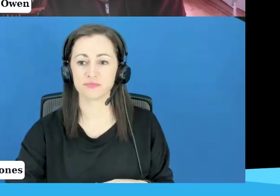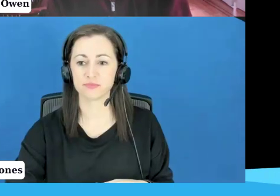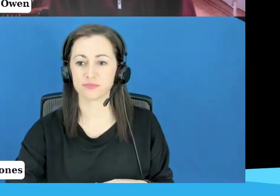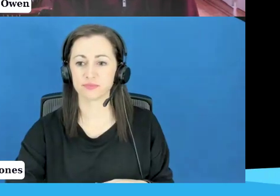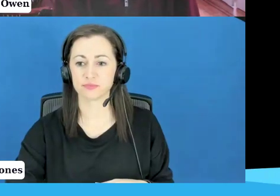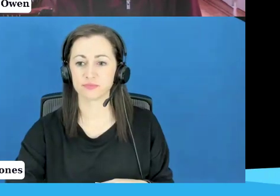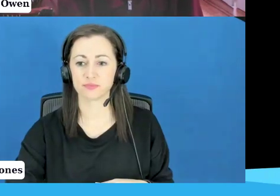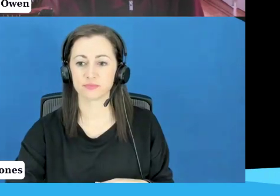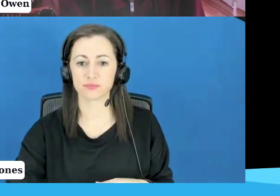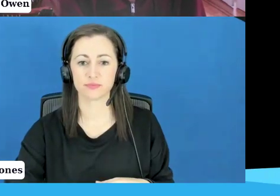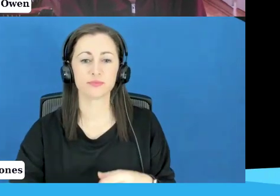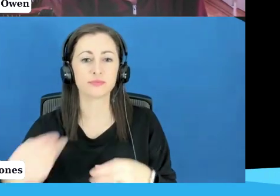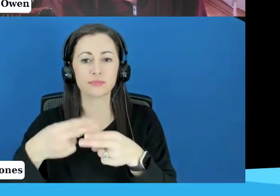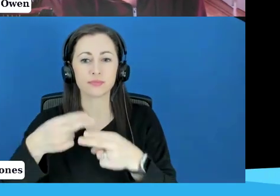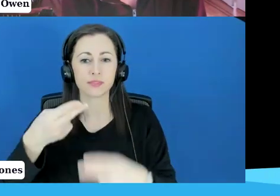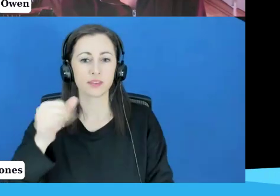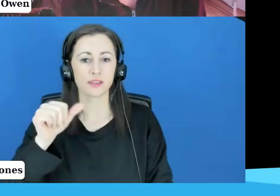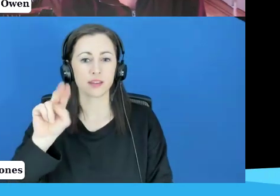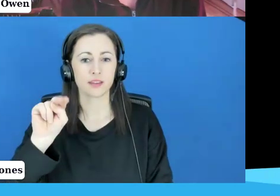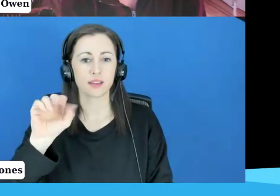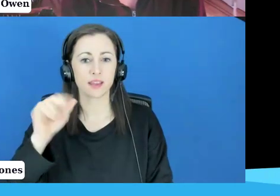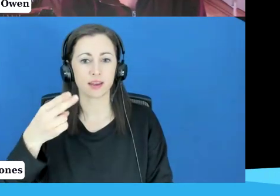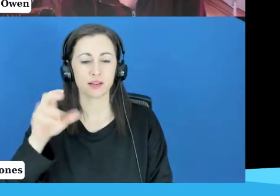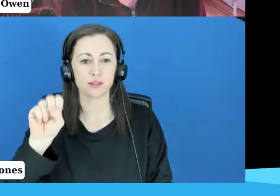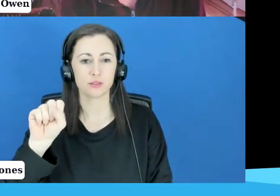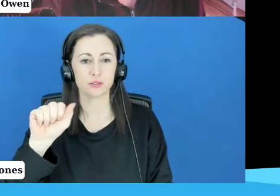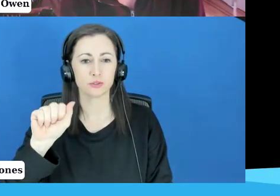My name is Hannah Sawyer. I use she/her pronouns.